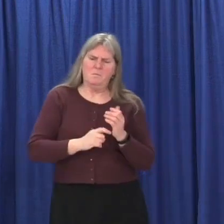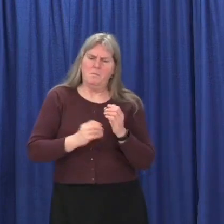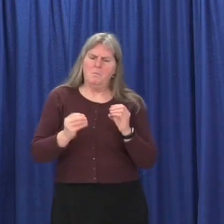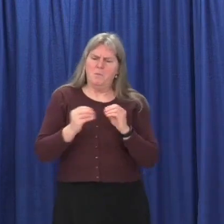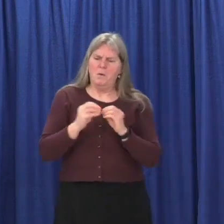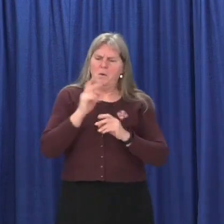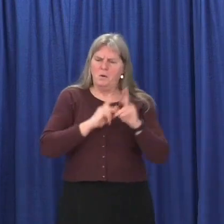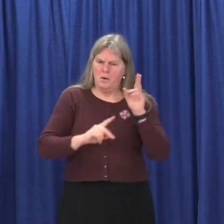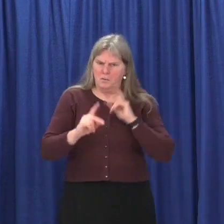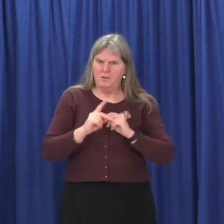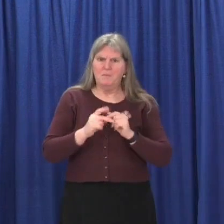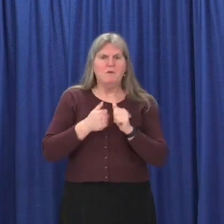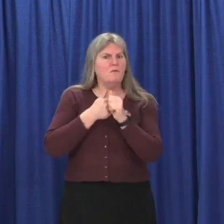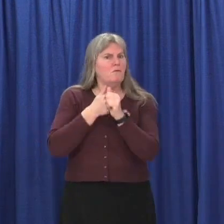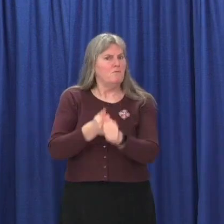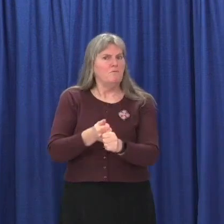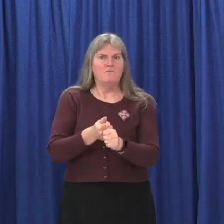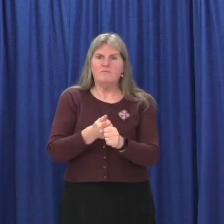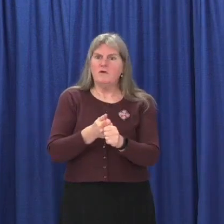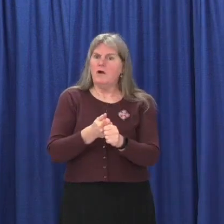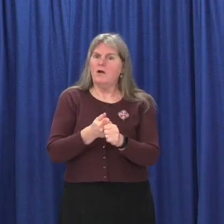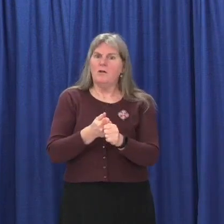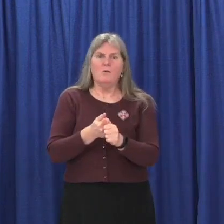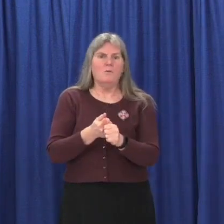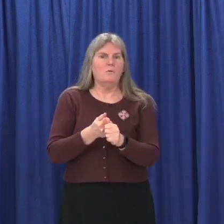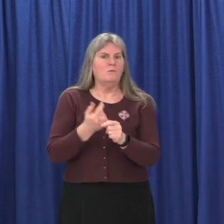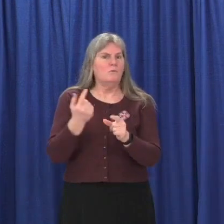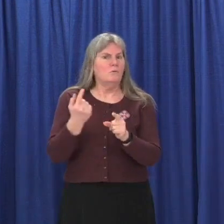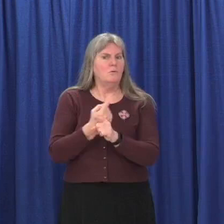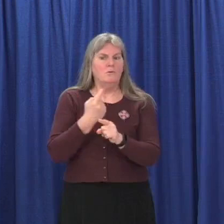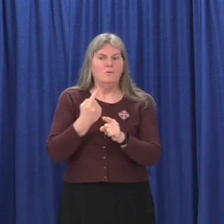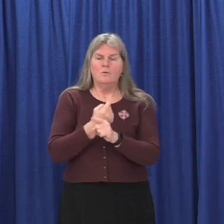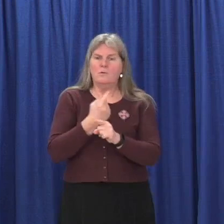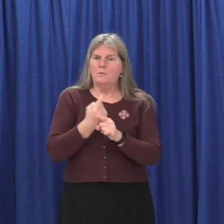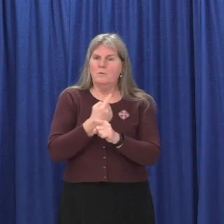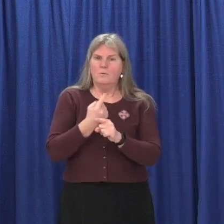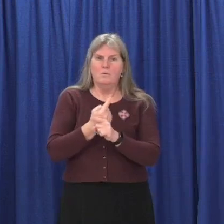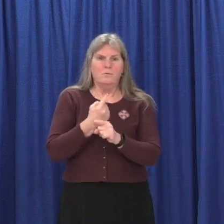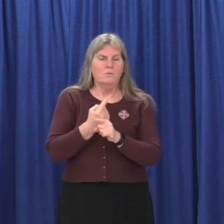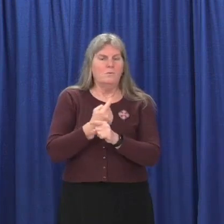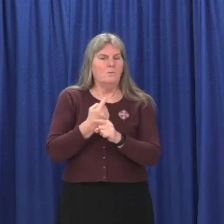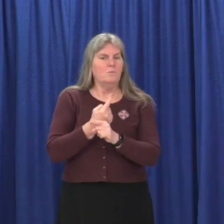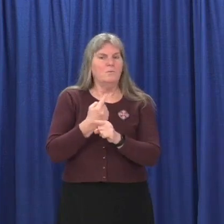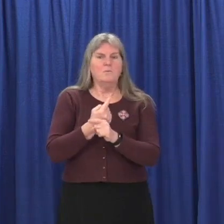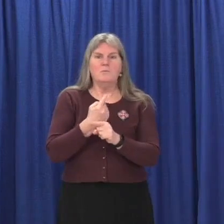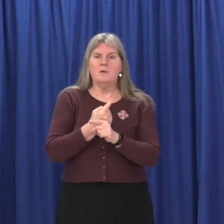following the recommendations and the required, people who require testing are getting testing, and those who do not,